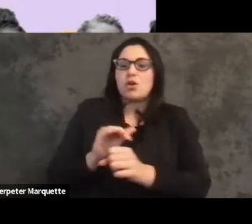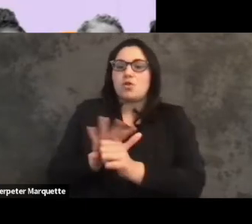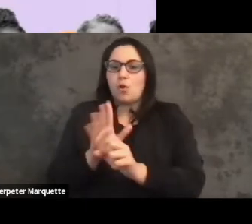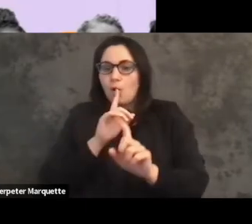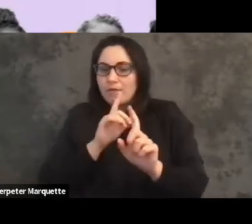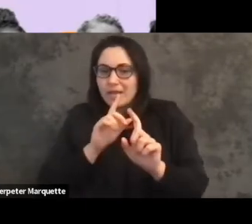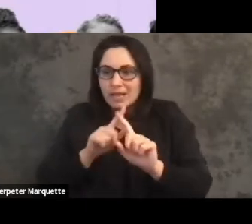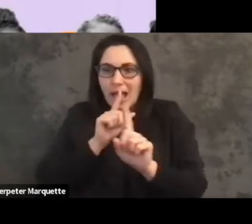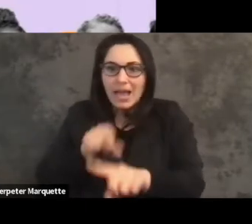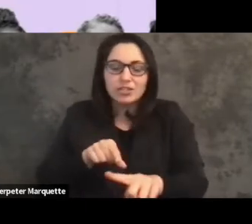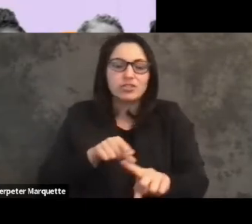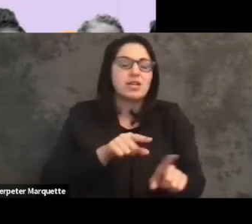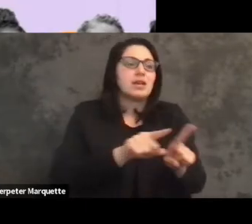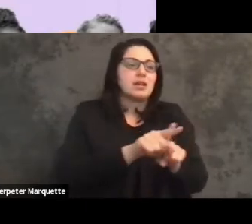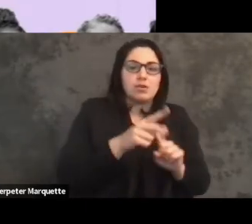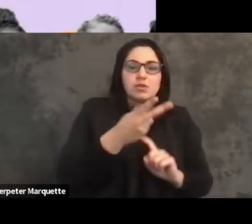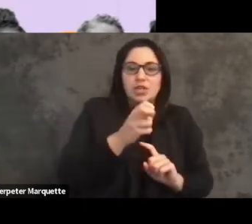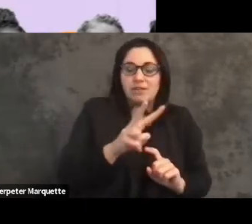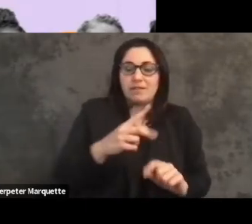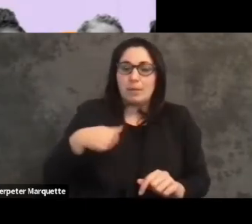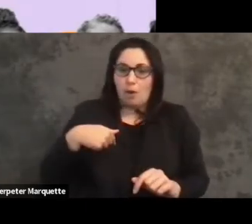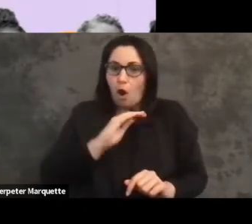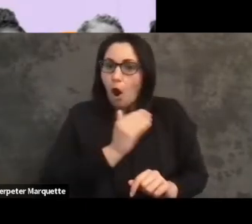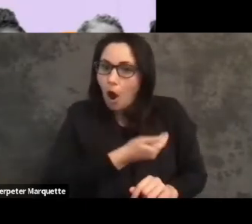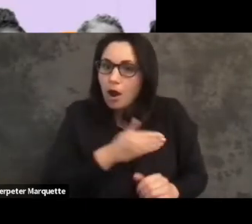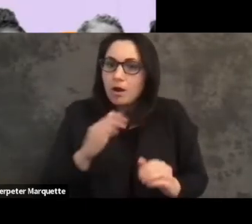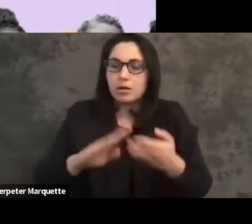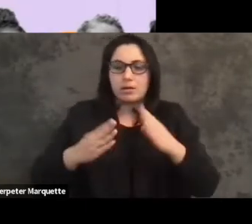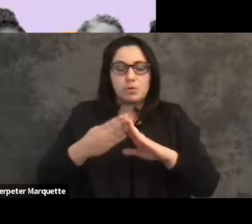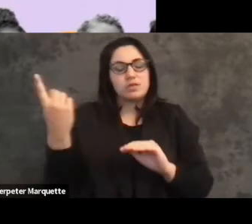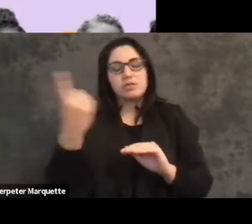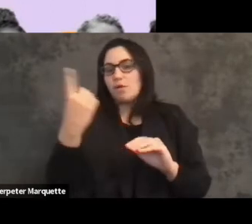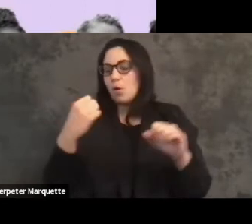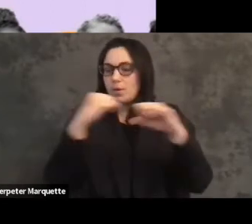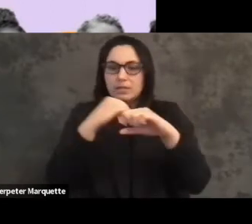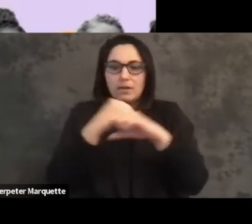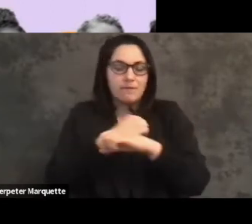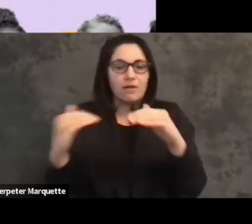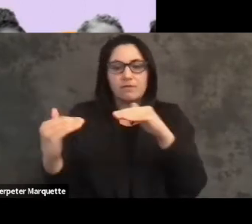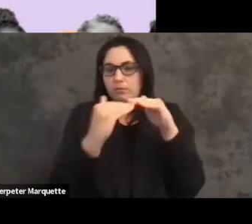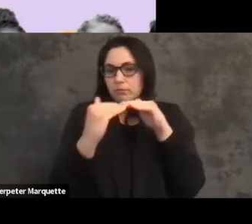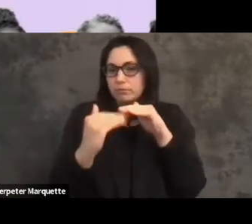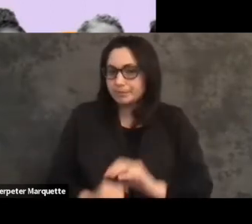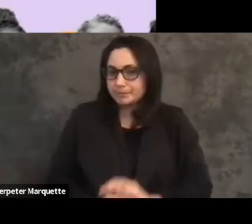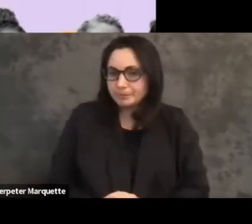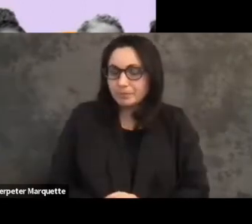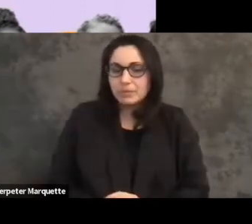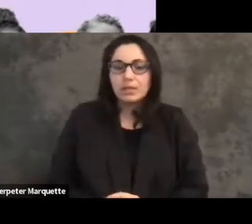dualy structuring the HIV response and the COVID-19 response. But our communities have